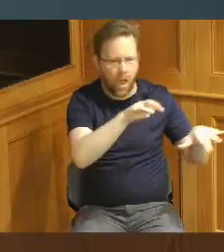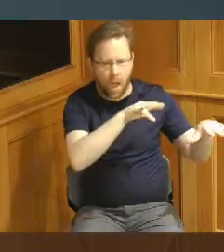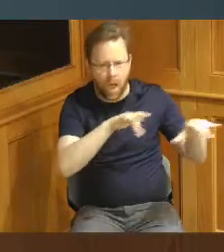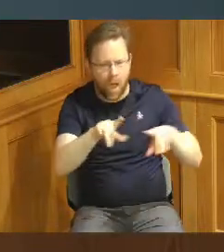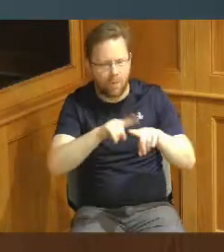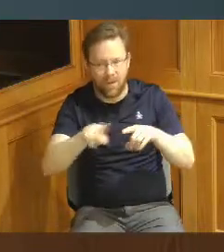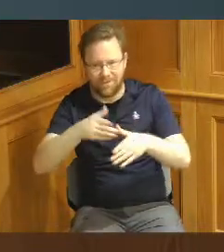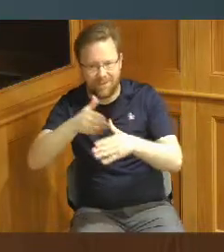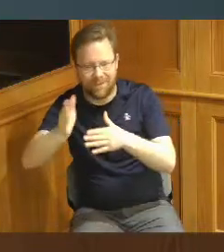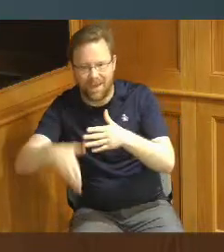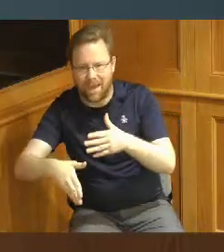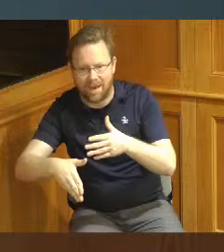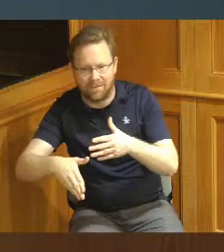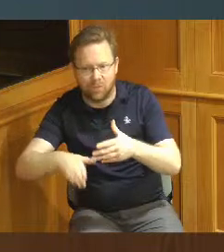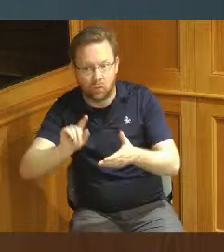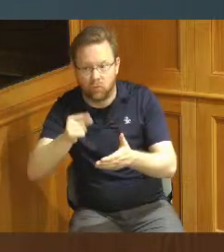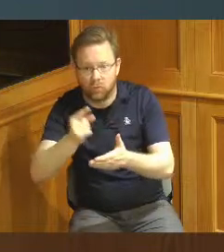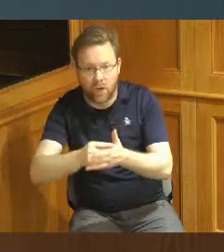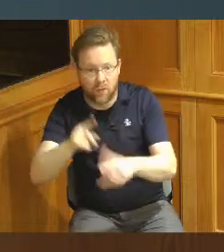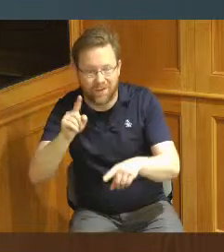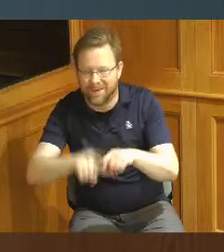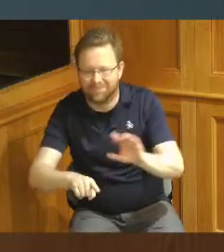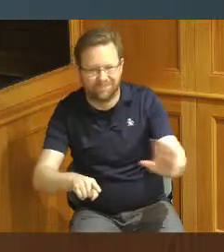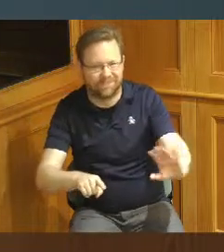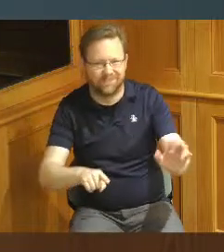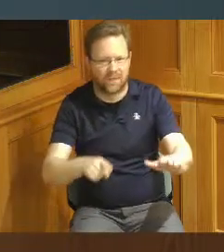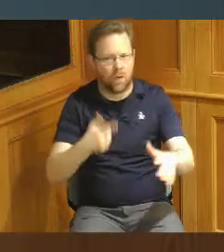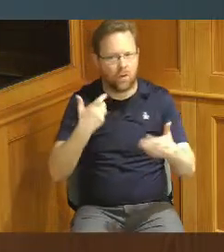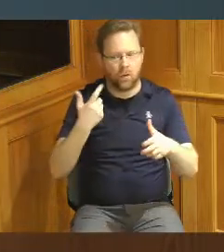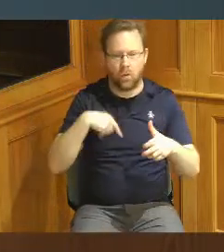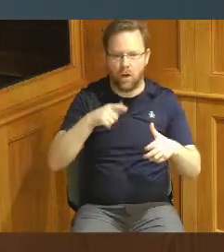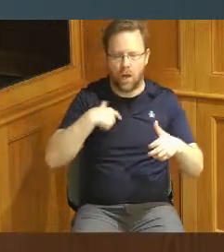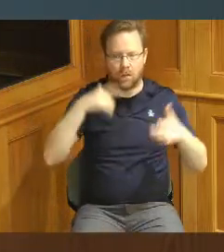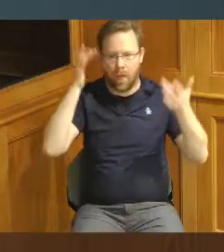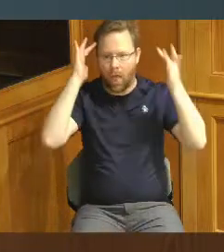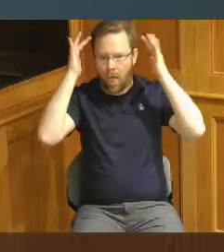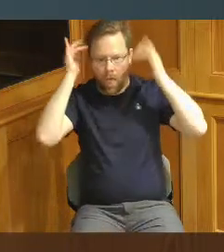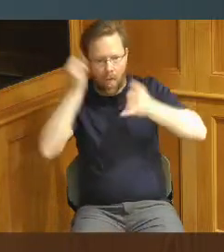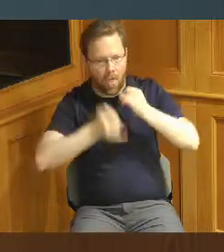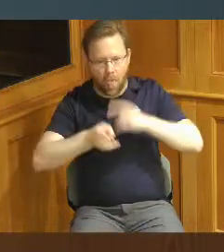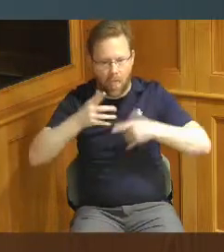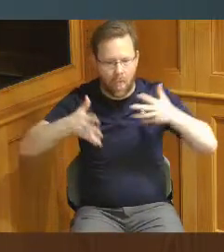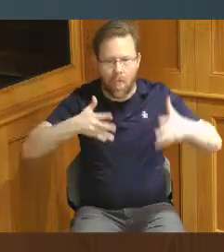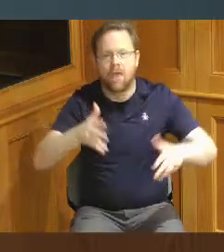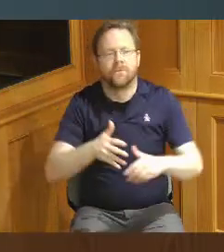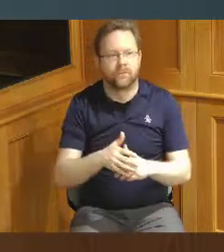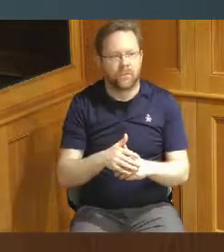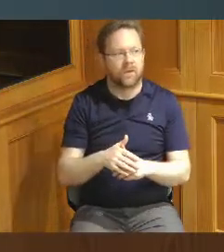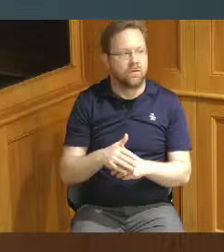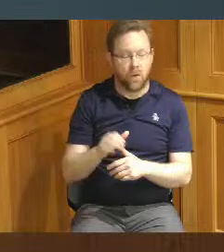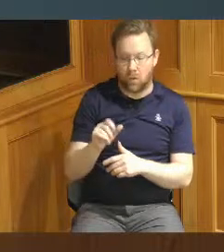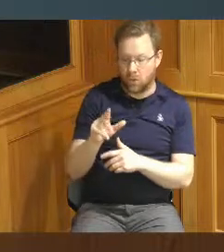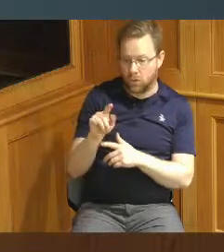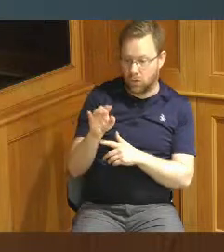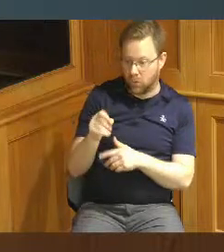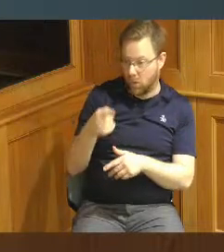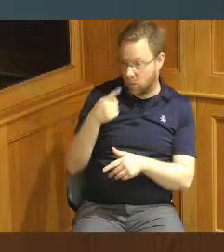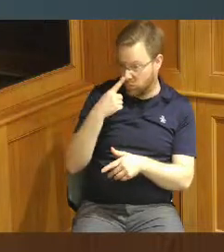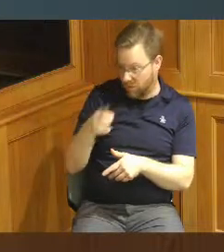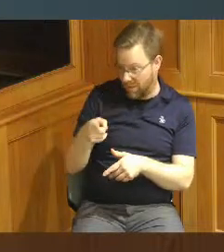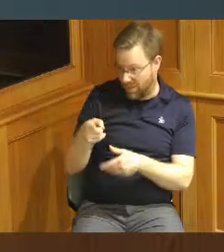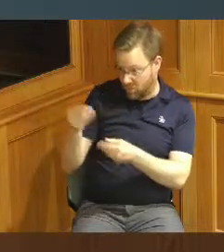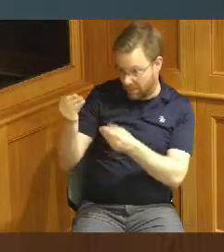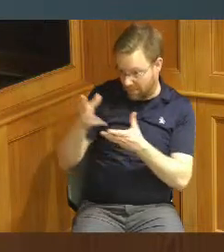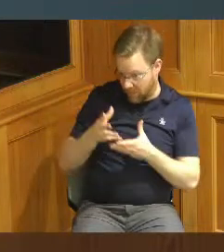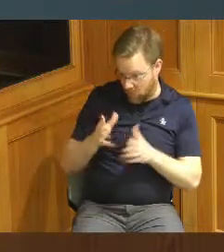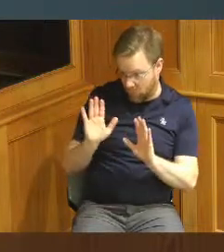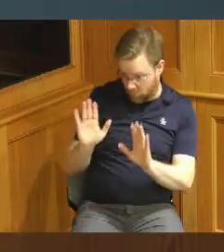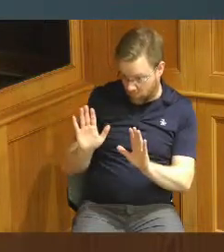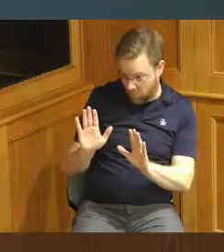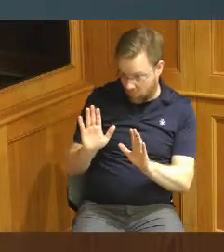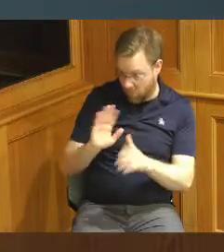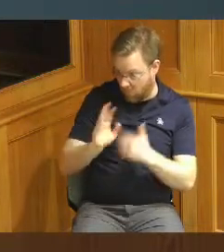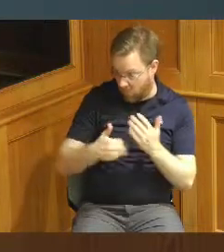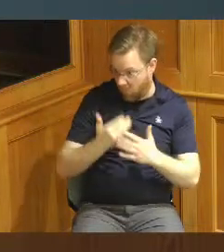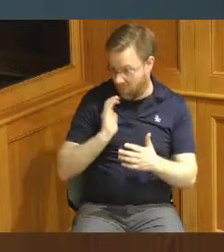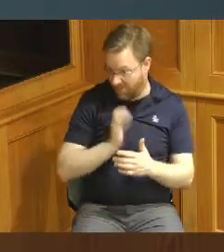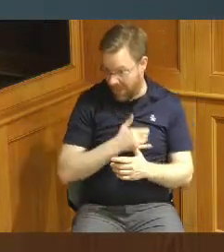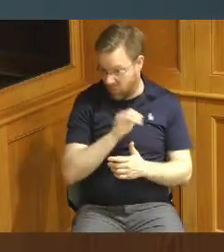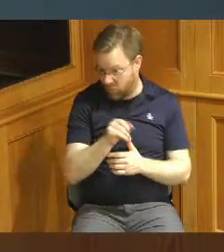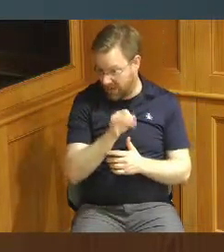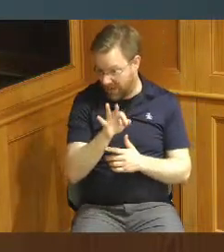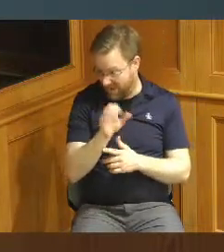indivisible with liberty and justice for all (Commissioner Reece)